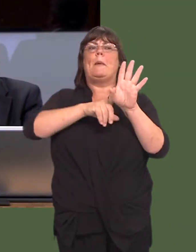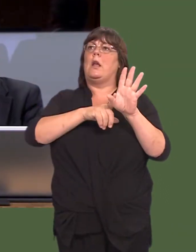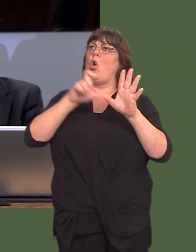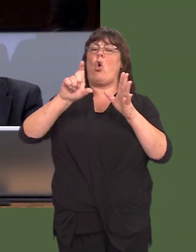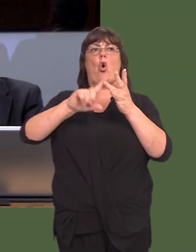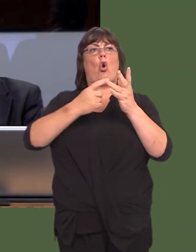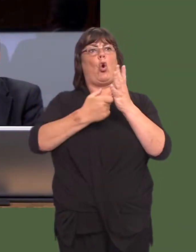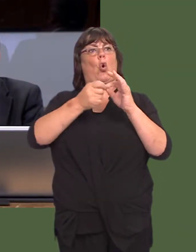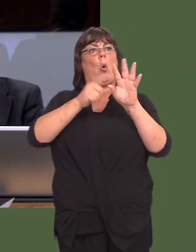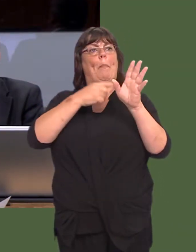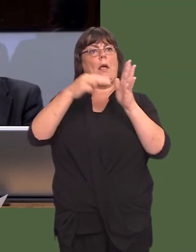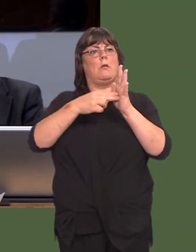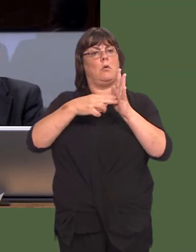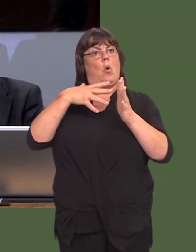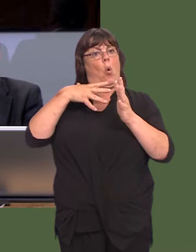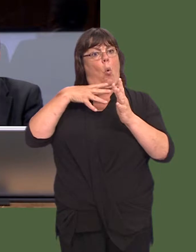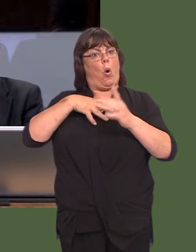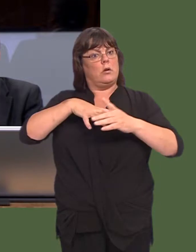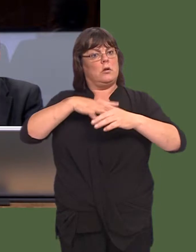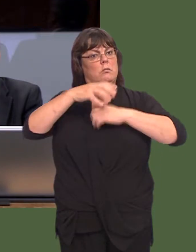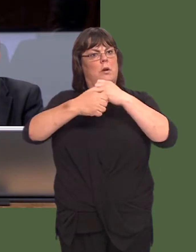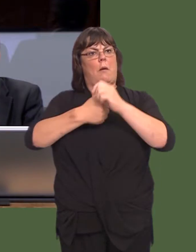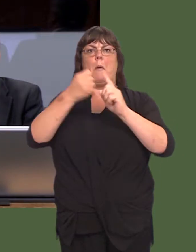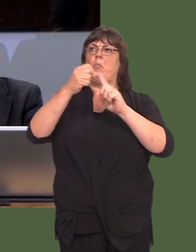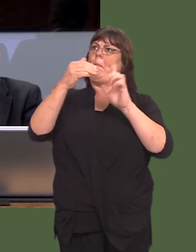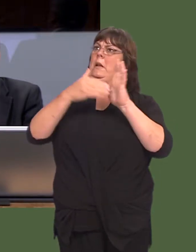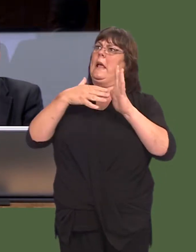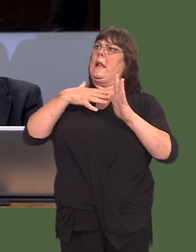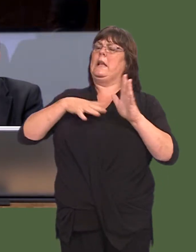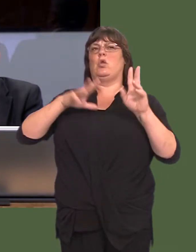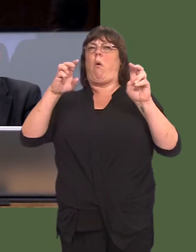himself if he were to become the Prime Minister at the end of this general election.